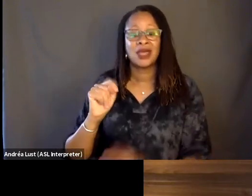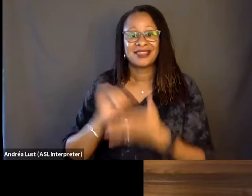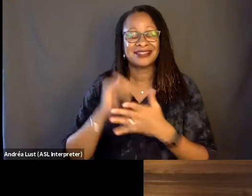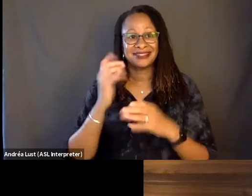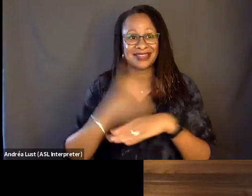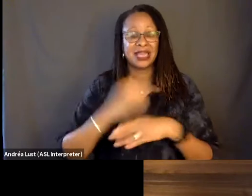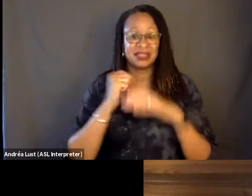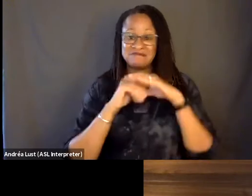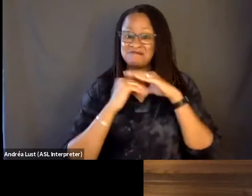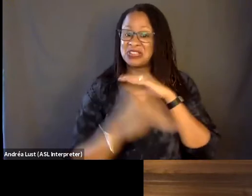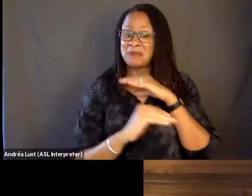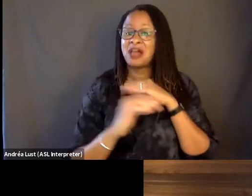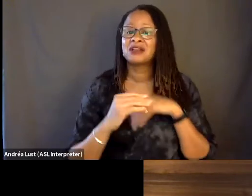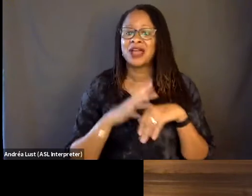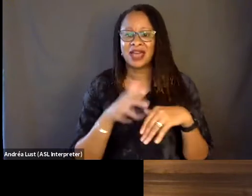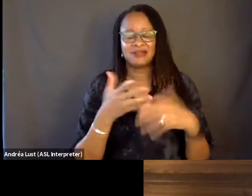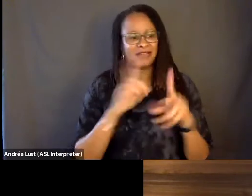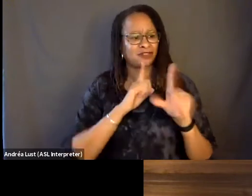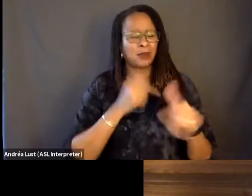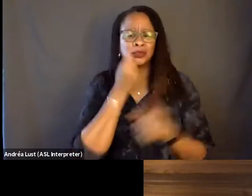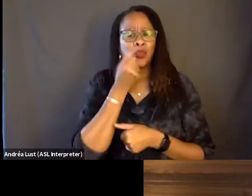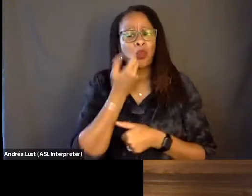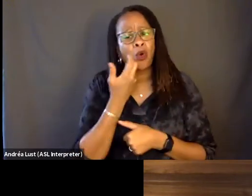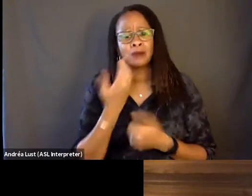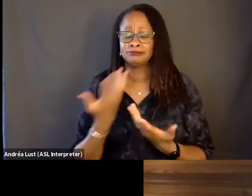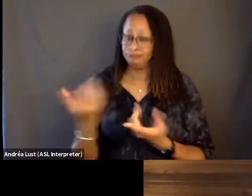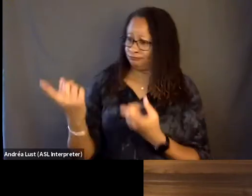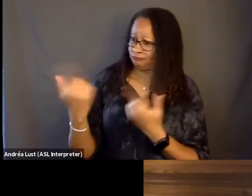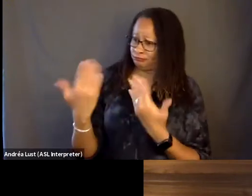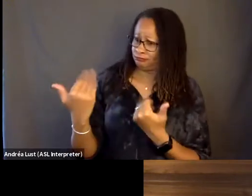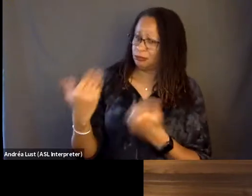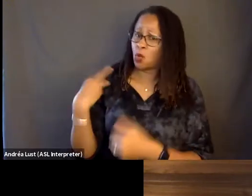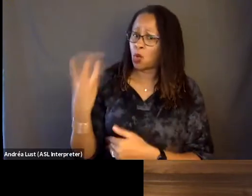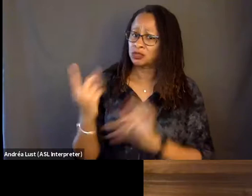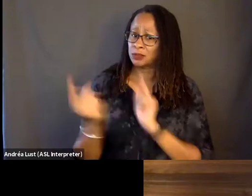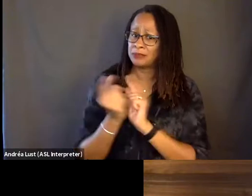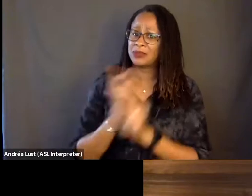And they said, hey, if you want to come to Washington and meet with us, we'd be happy to see how we could help.